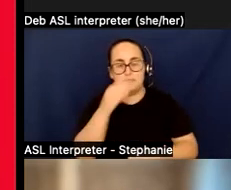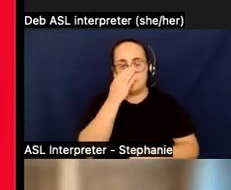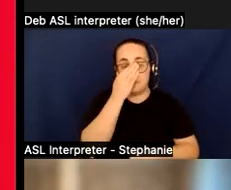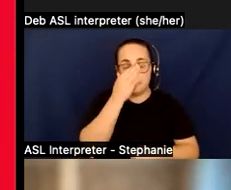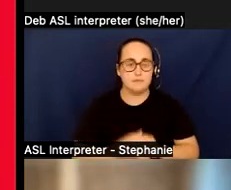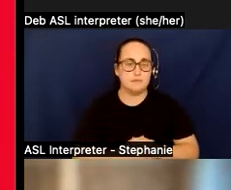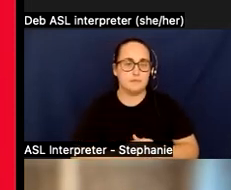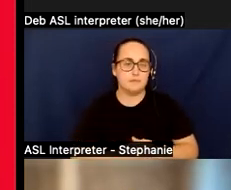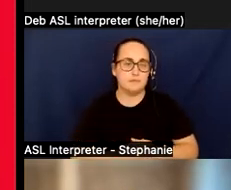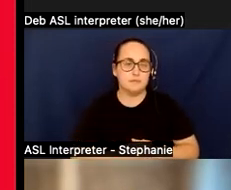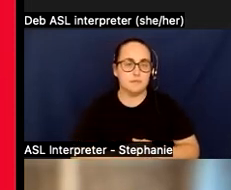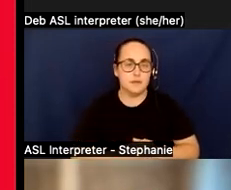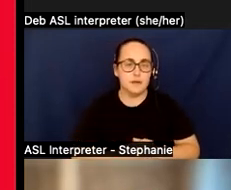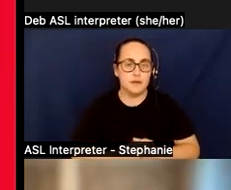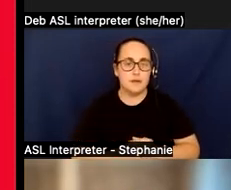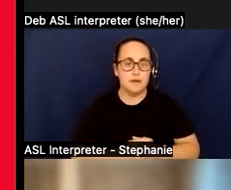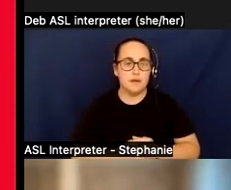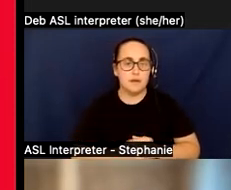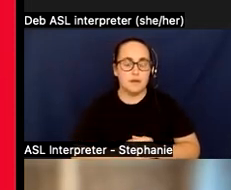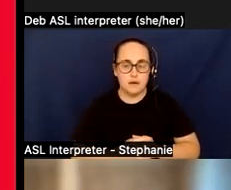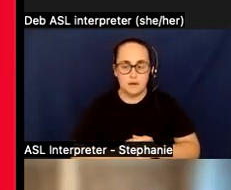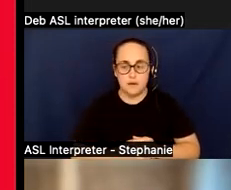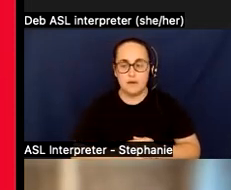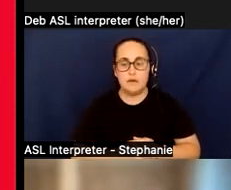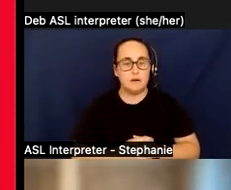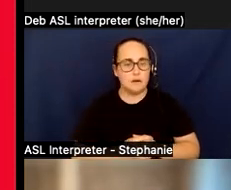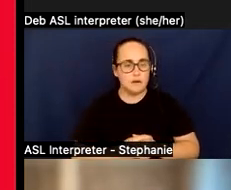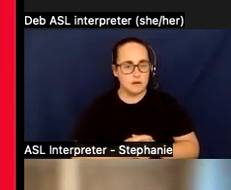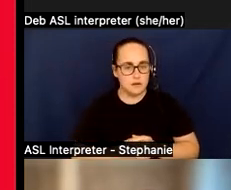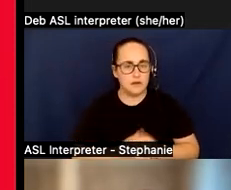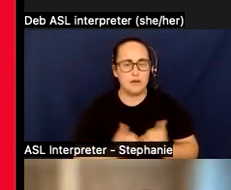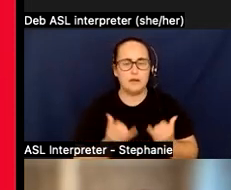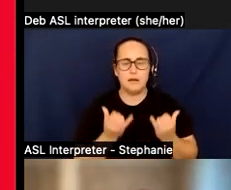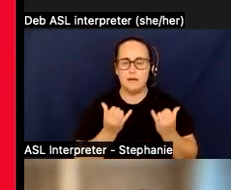Okay, let's get a little bit deeper into all of the different submission